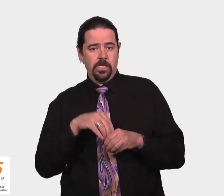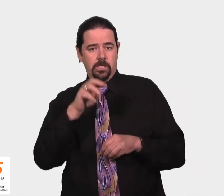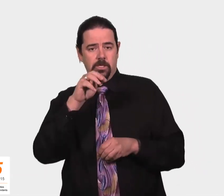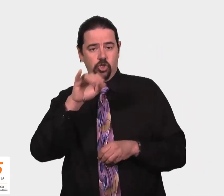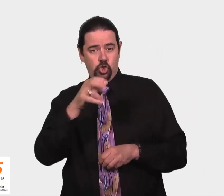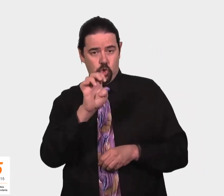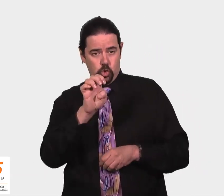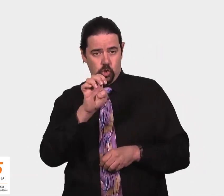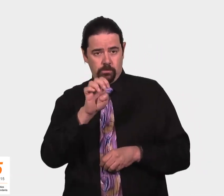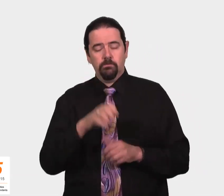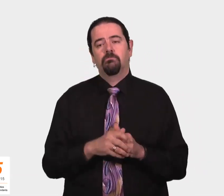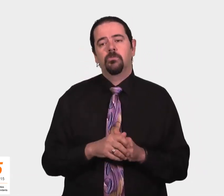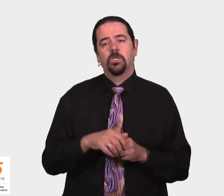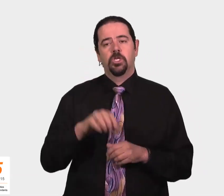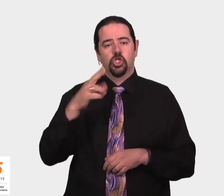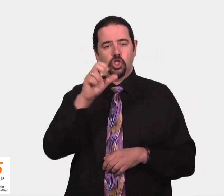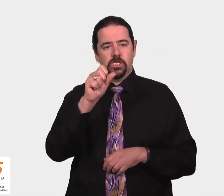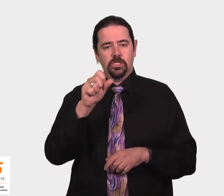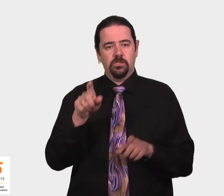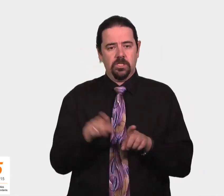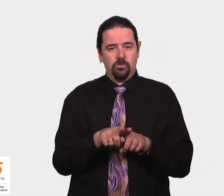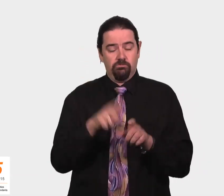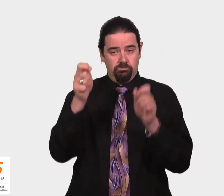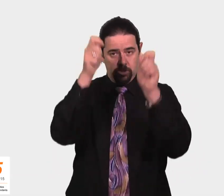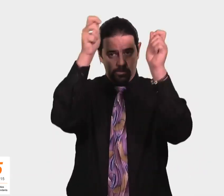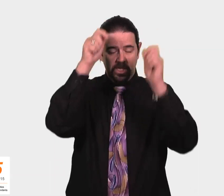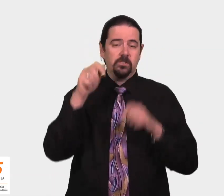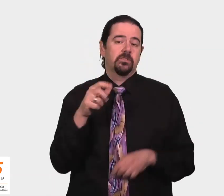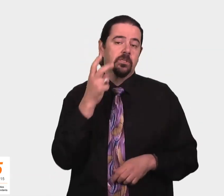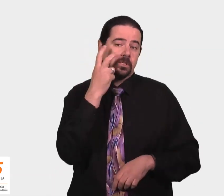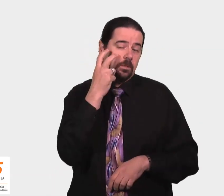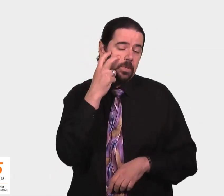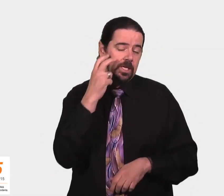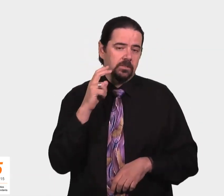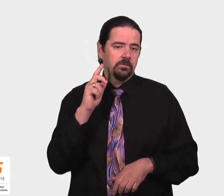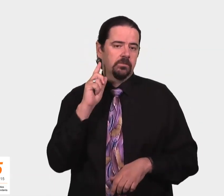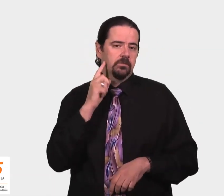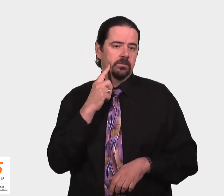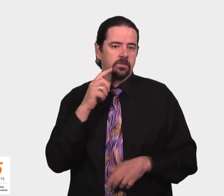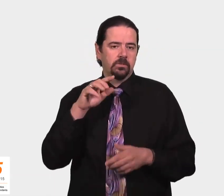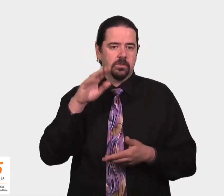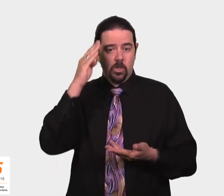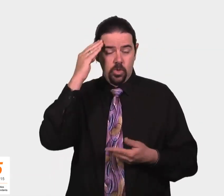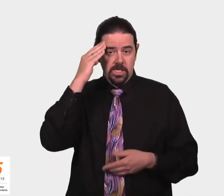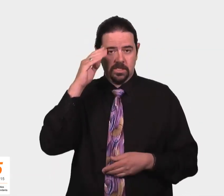During Deafblind Awareness Month in June, along with other community organizations,